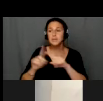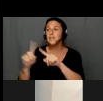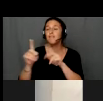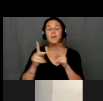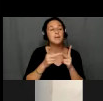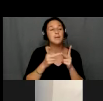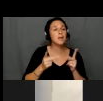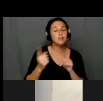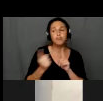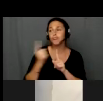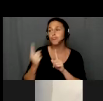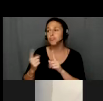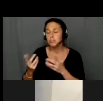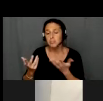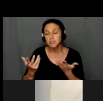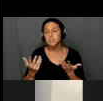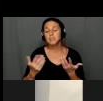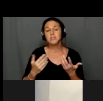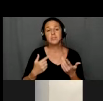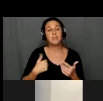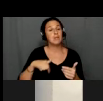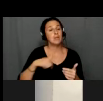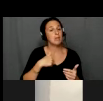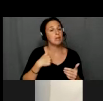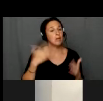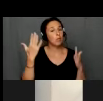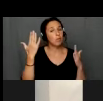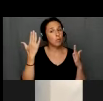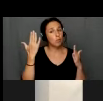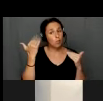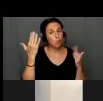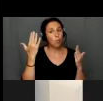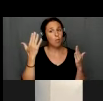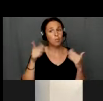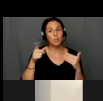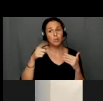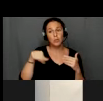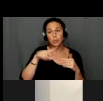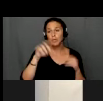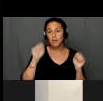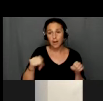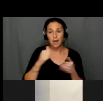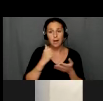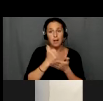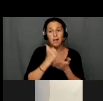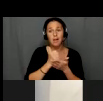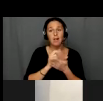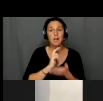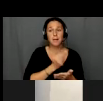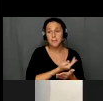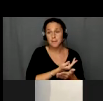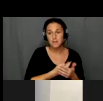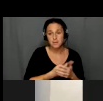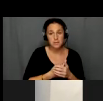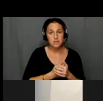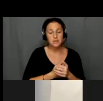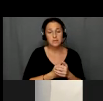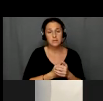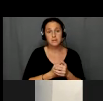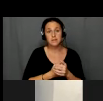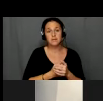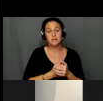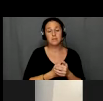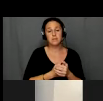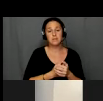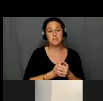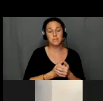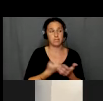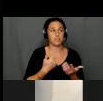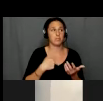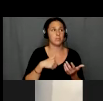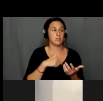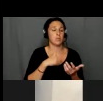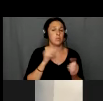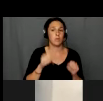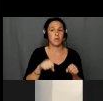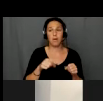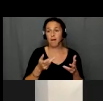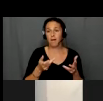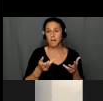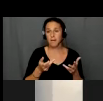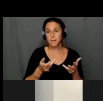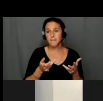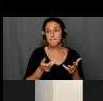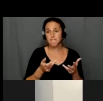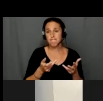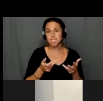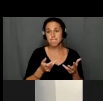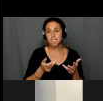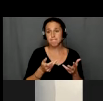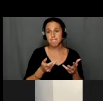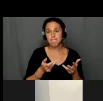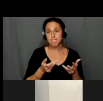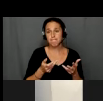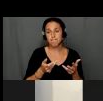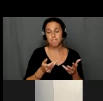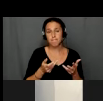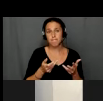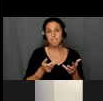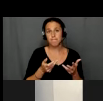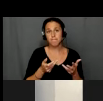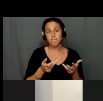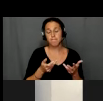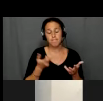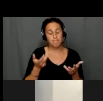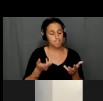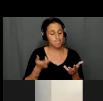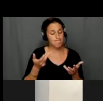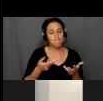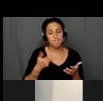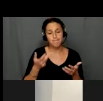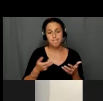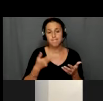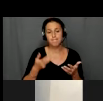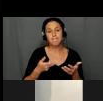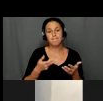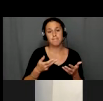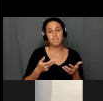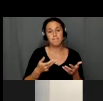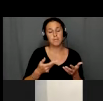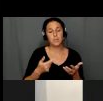and I hope that you can help us to be to have better changes in our work,